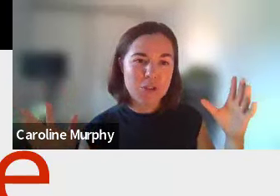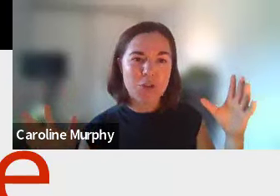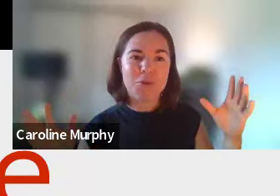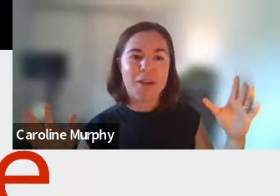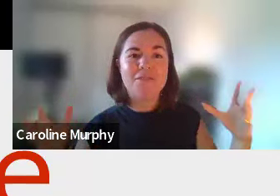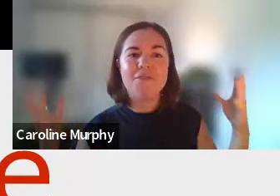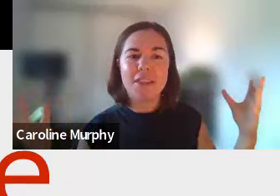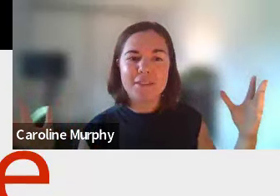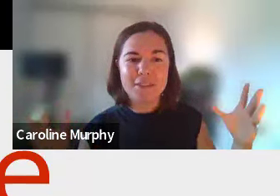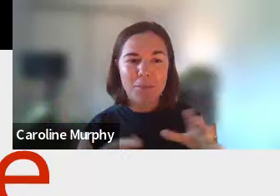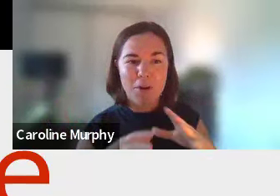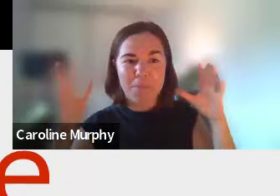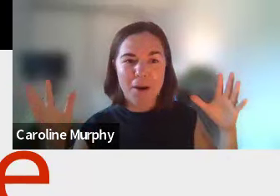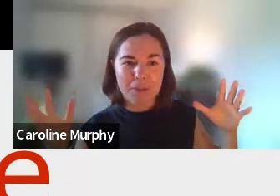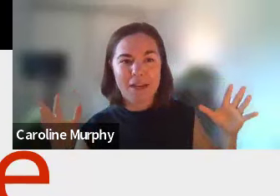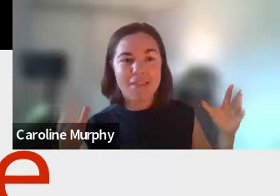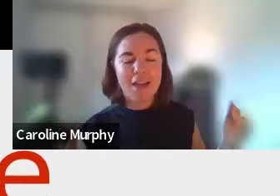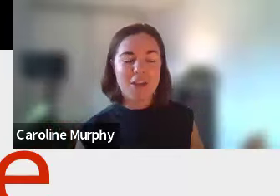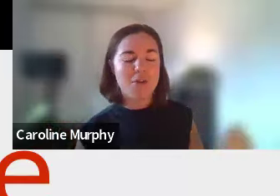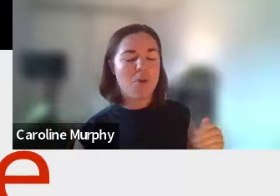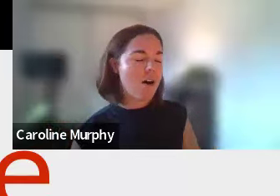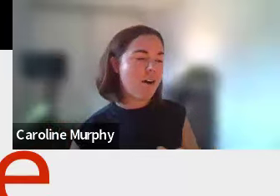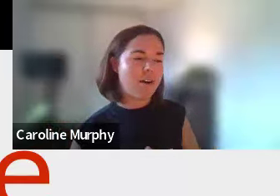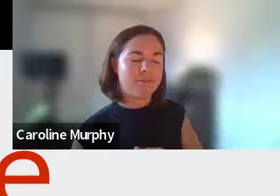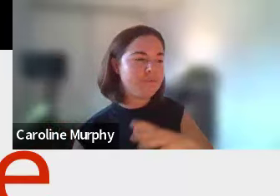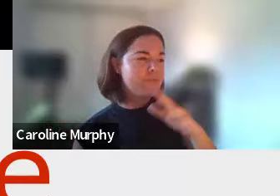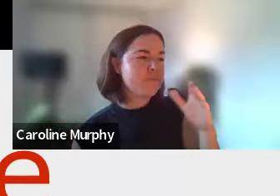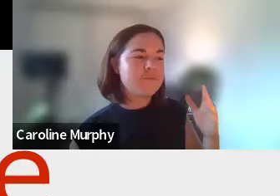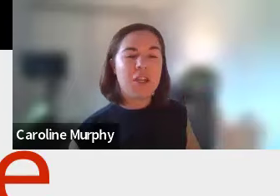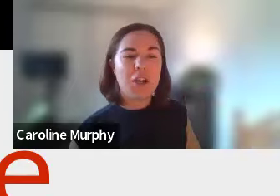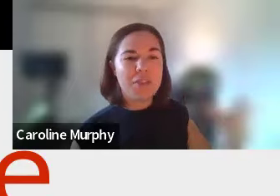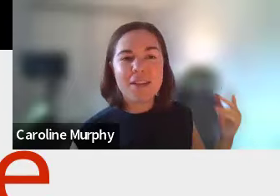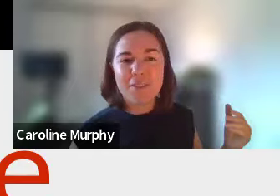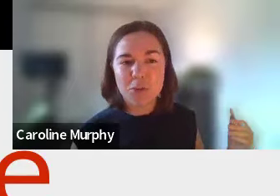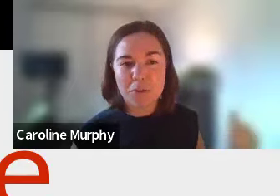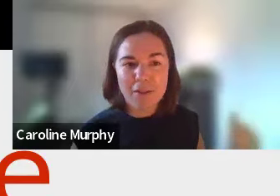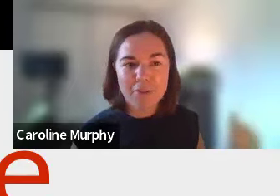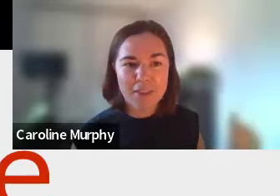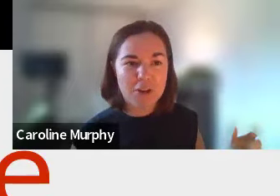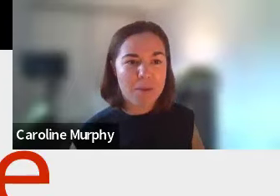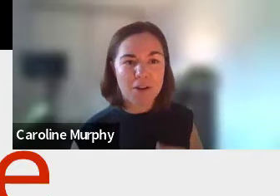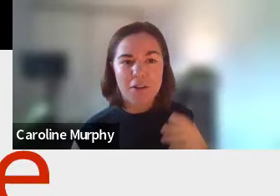to convince the broader public that you are the individual right for the job or you're